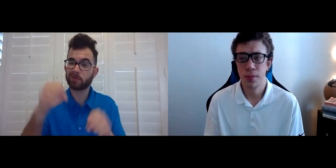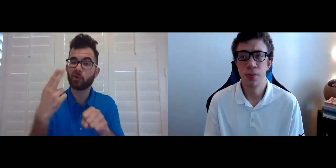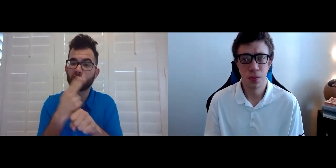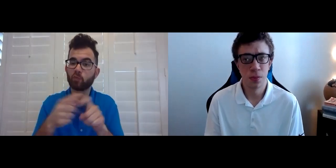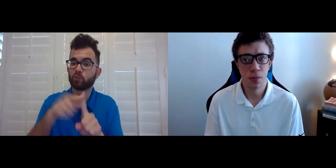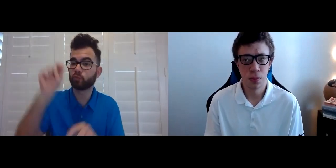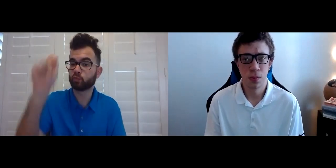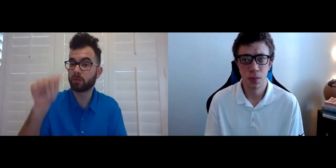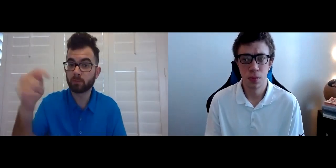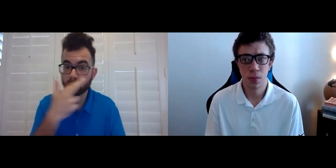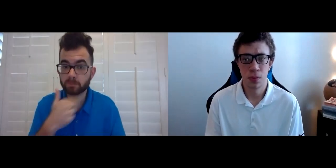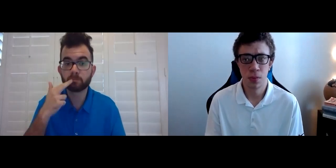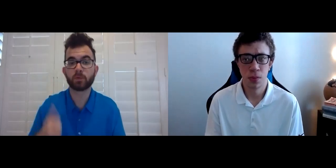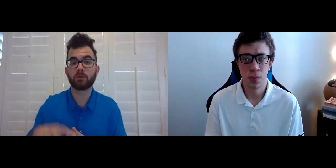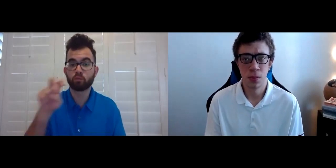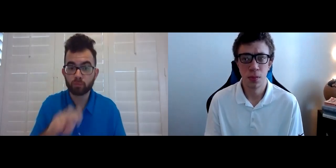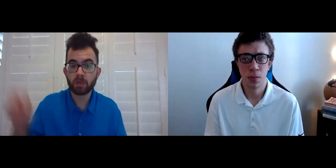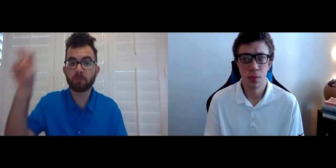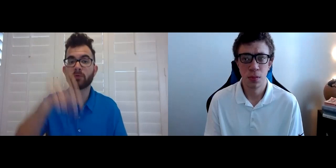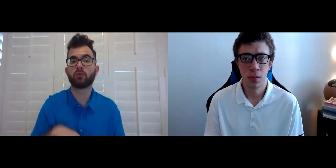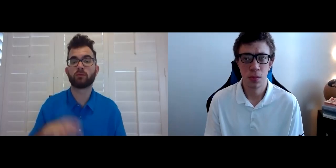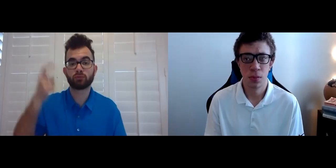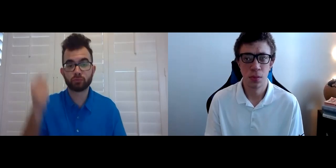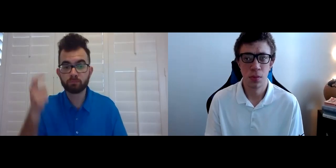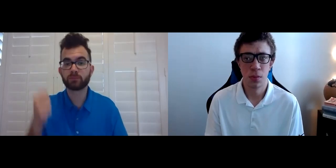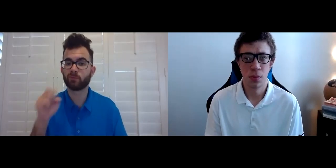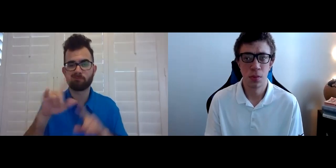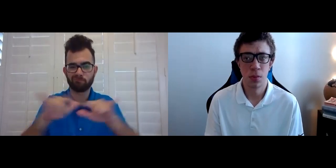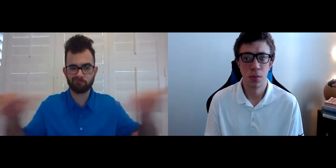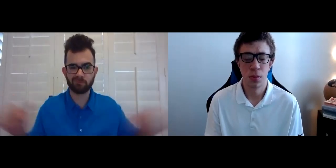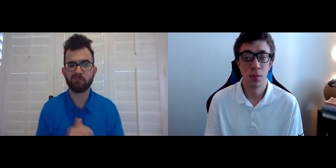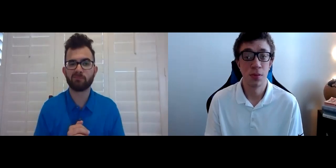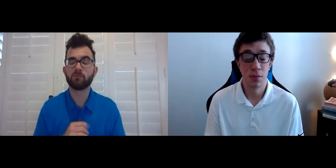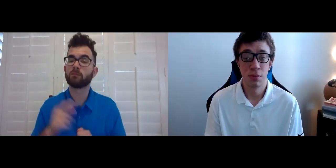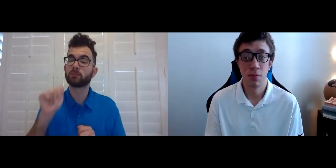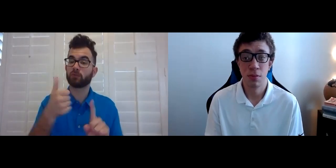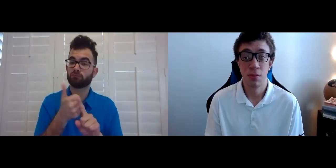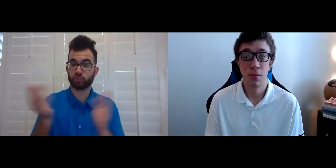SWIPS will offer a personalized payment card that you can use to pay at restaurants, while traveling,